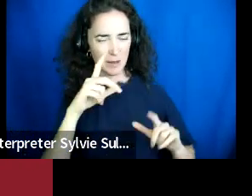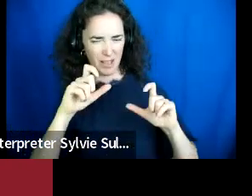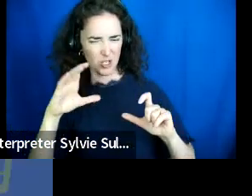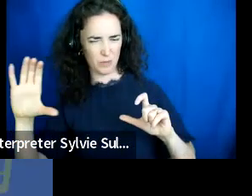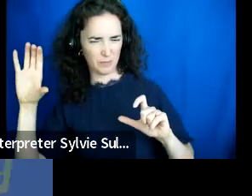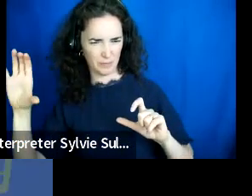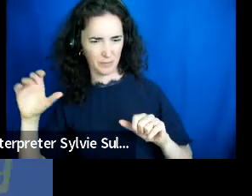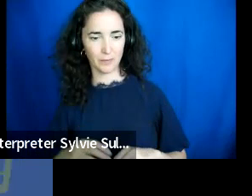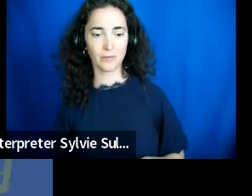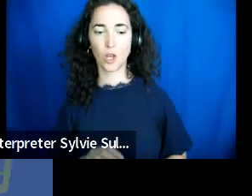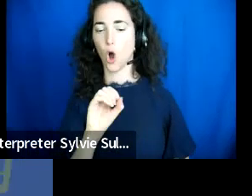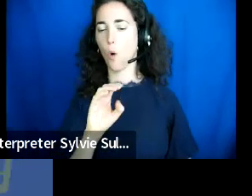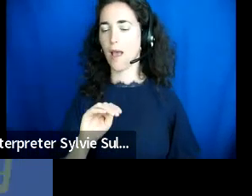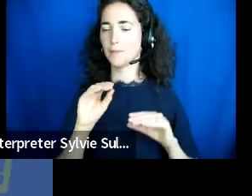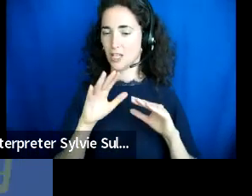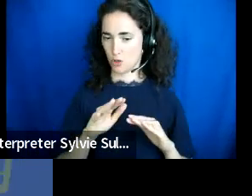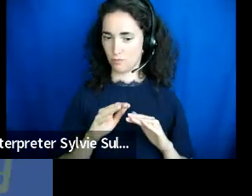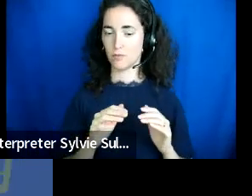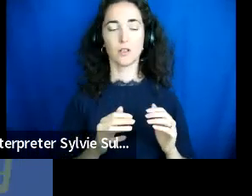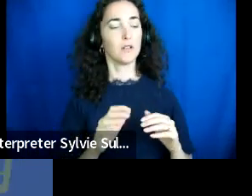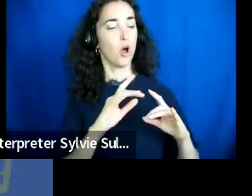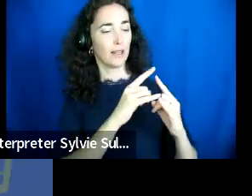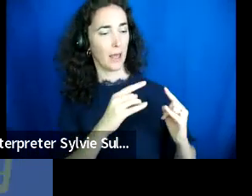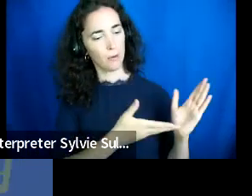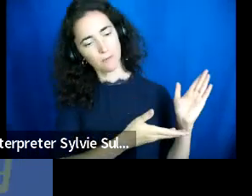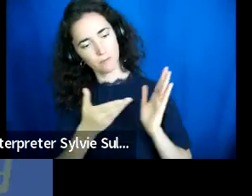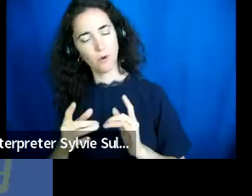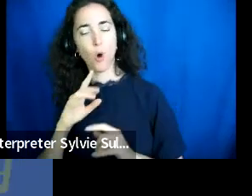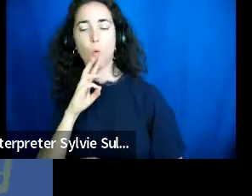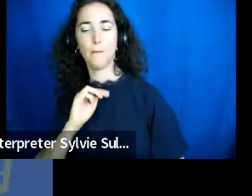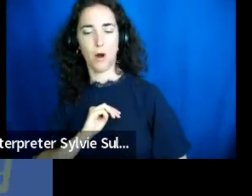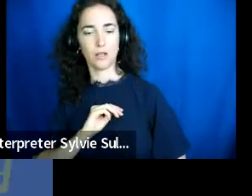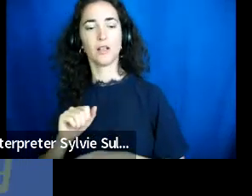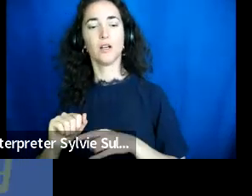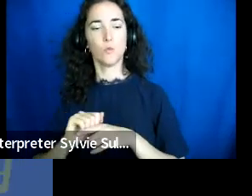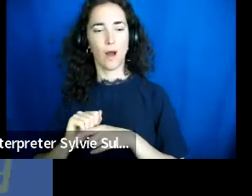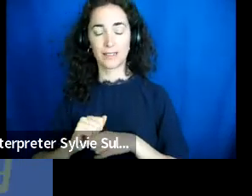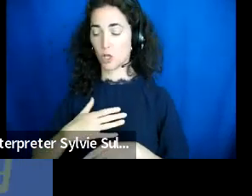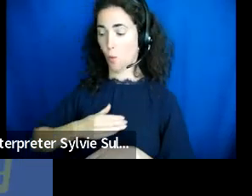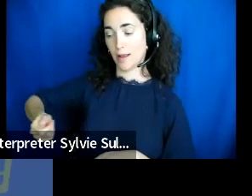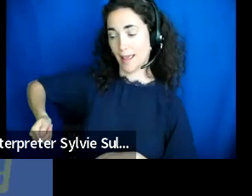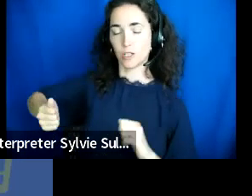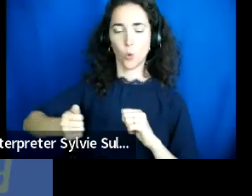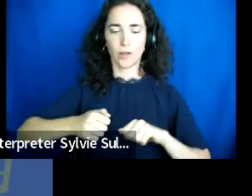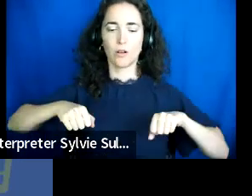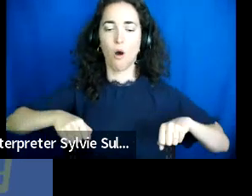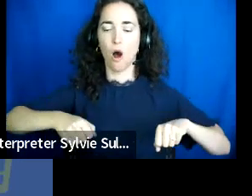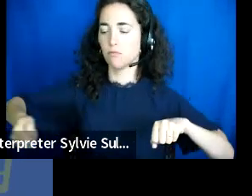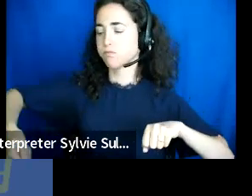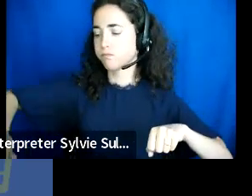Oh! and M. instructors took the campers to Walmart to practice using a cart with their long white canes and a shot for ingredients they would need for the recipe.